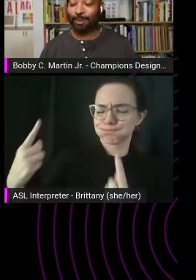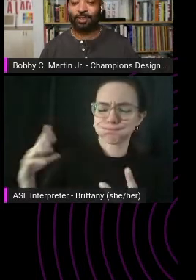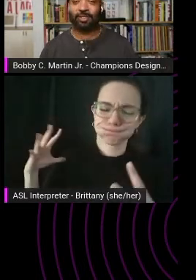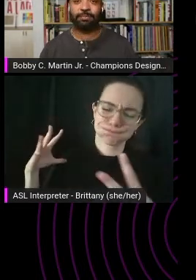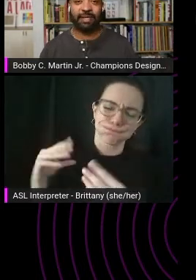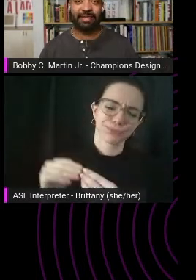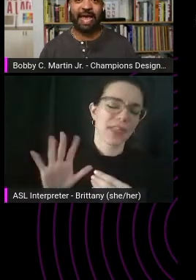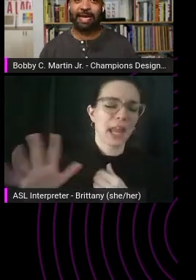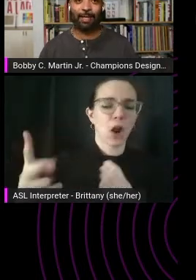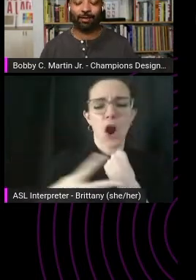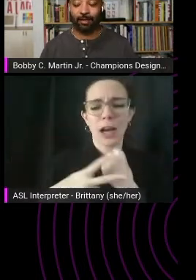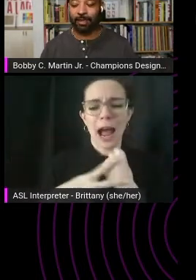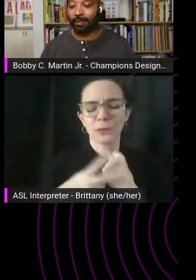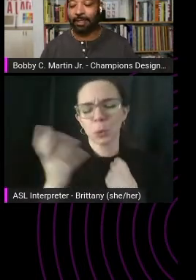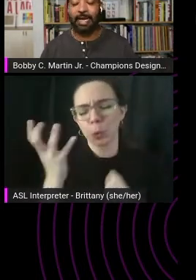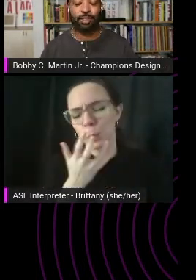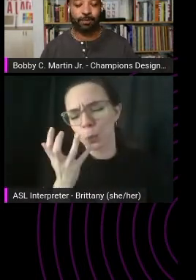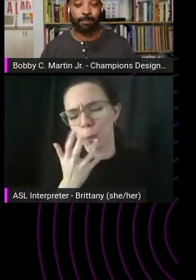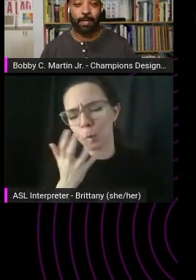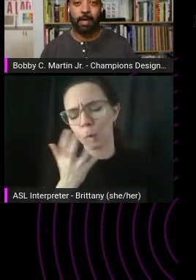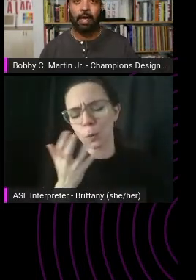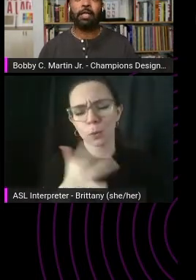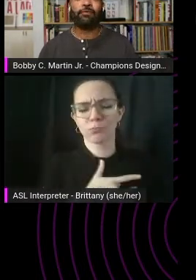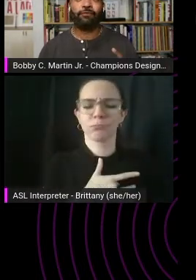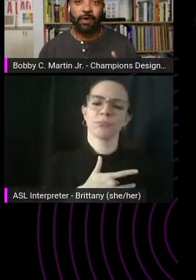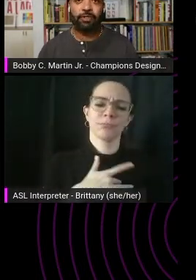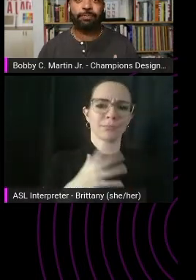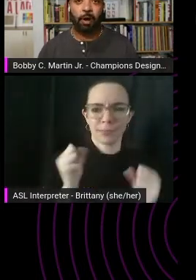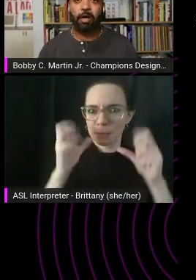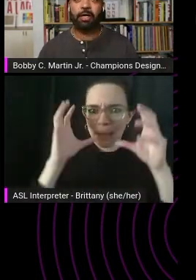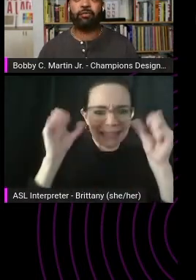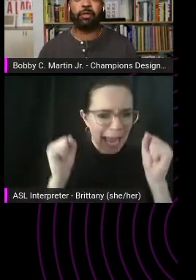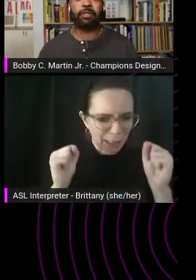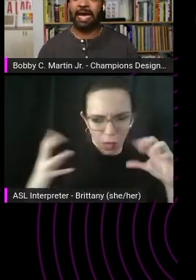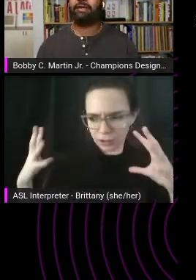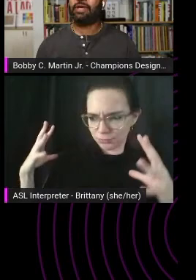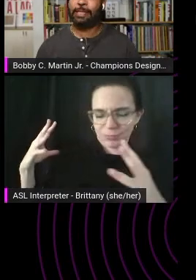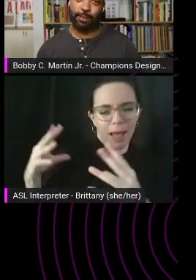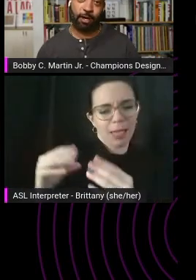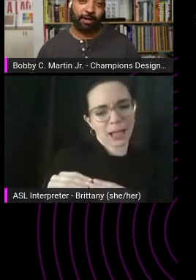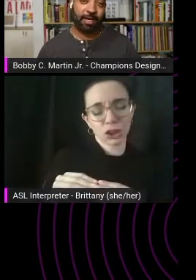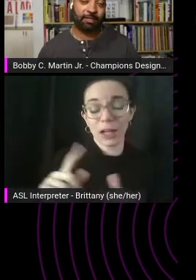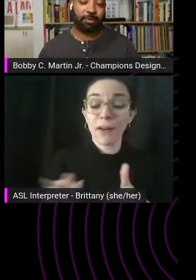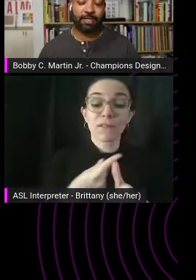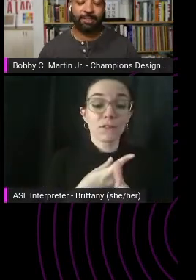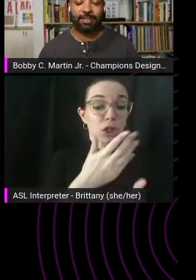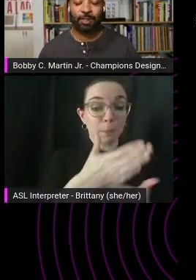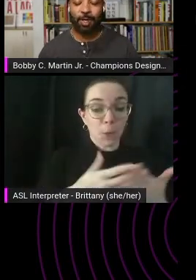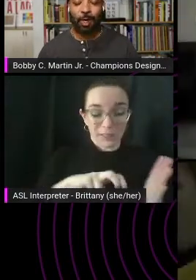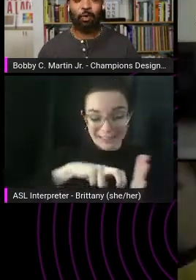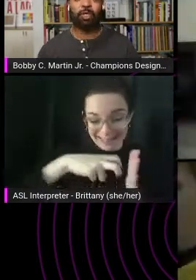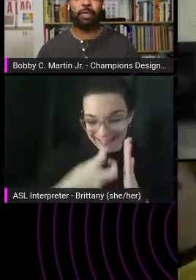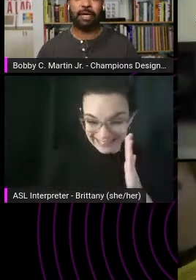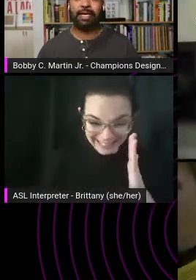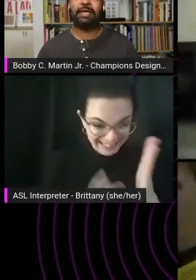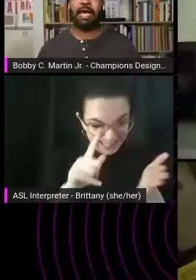It's just this spectacular collection. The first part of the diving into the archives process was we got to